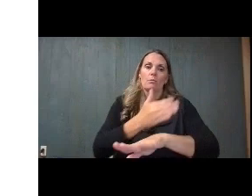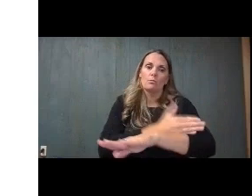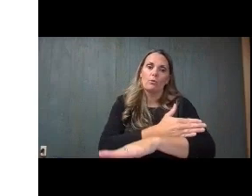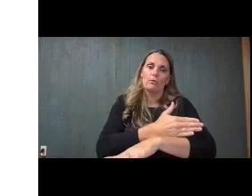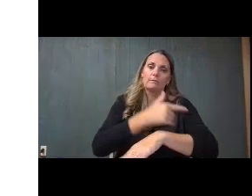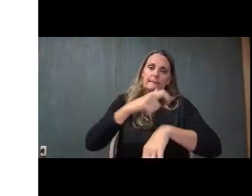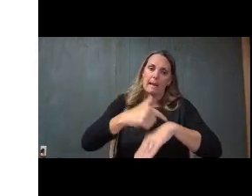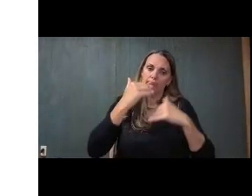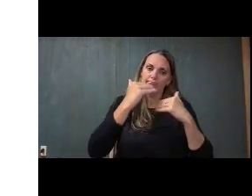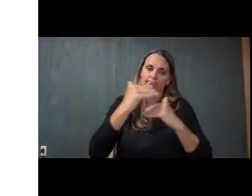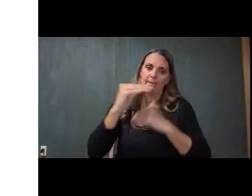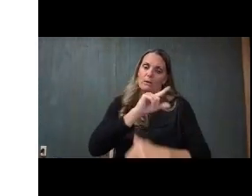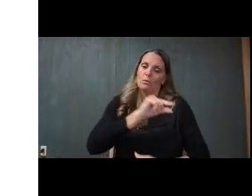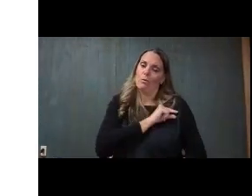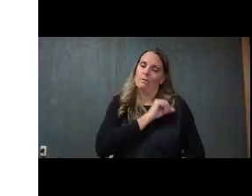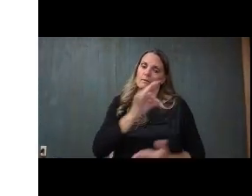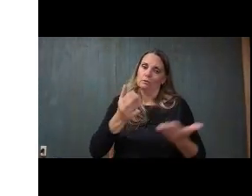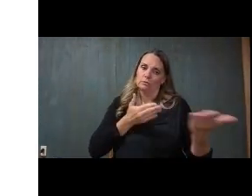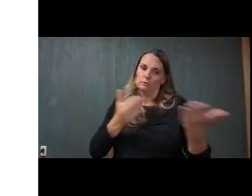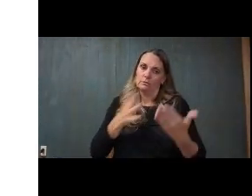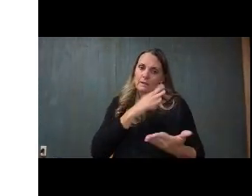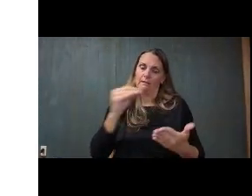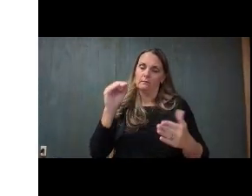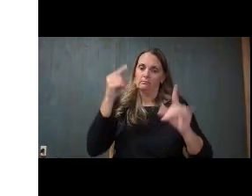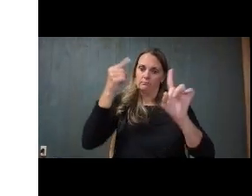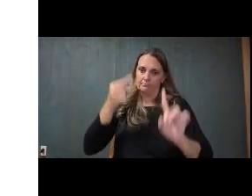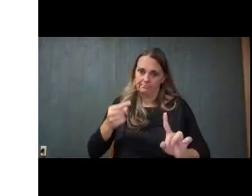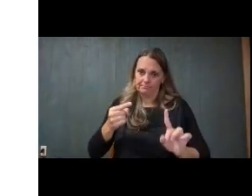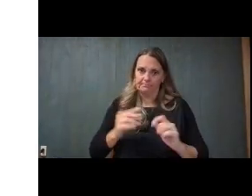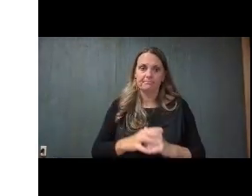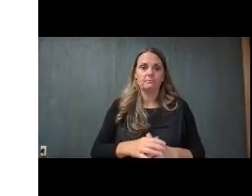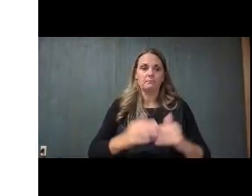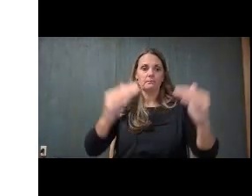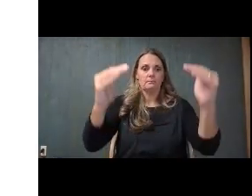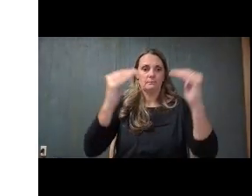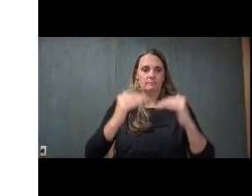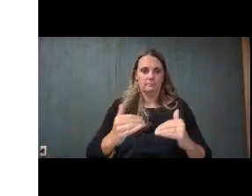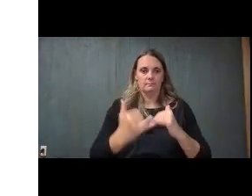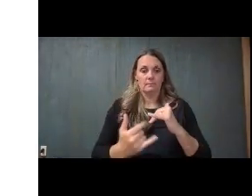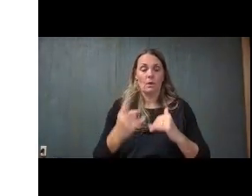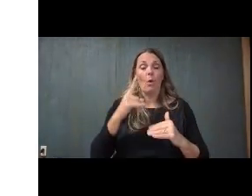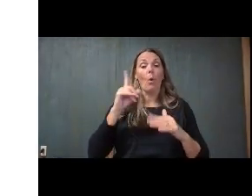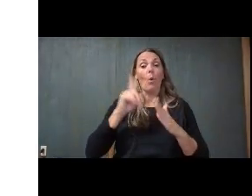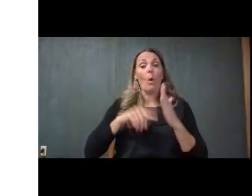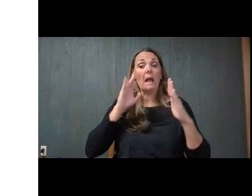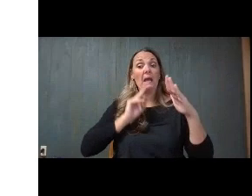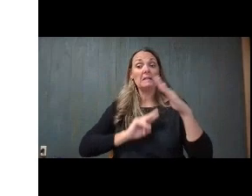and quality of services and outcomes? What is the anticipated number of additional